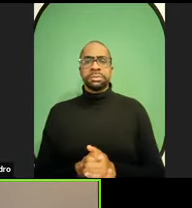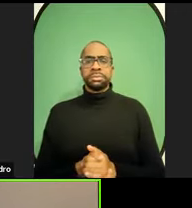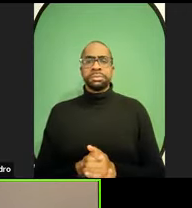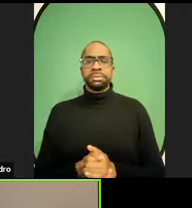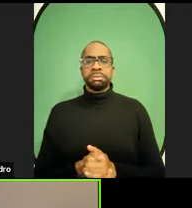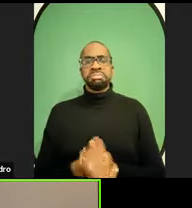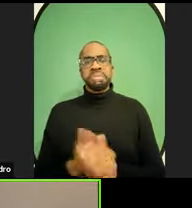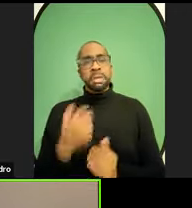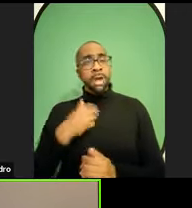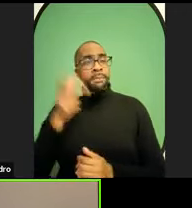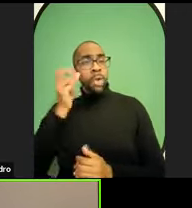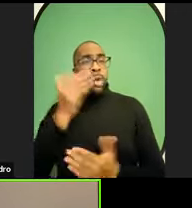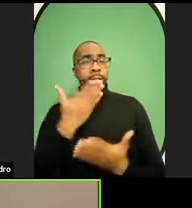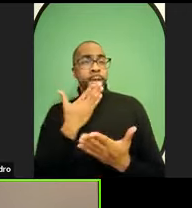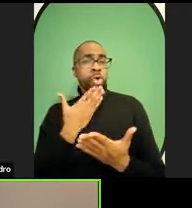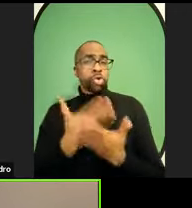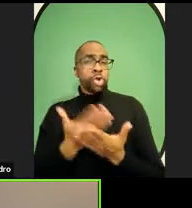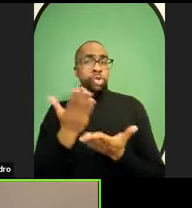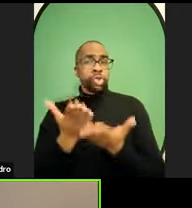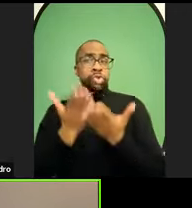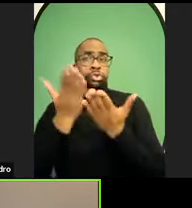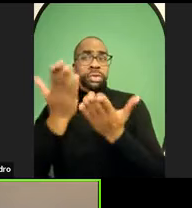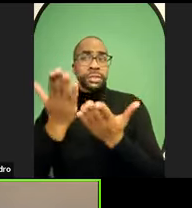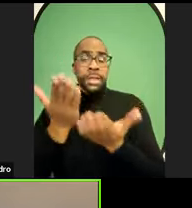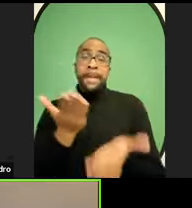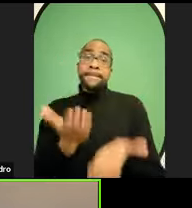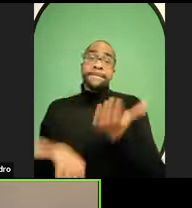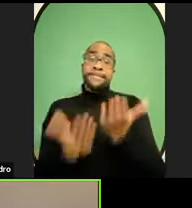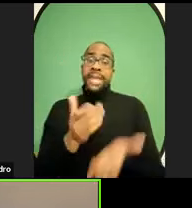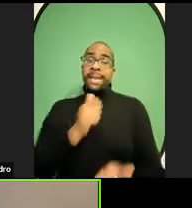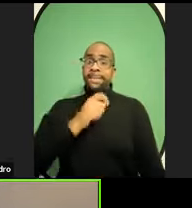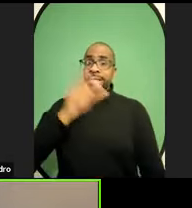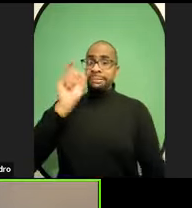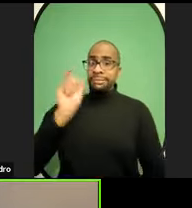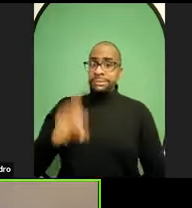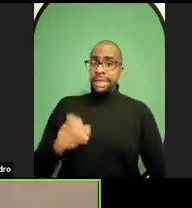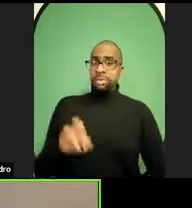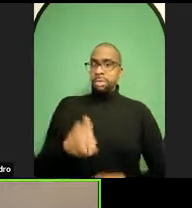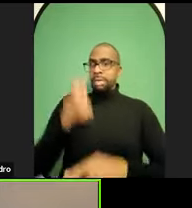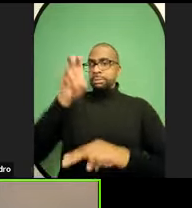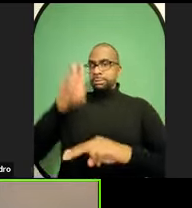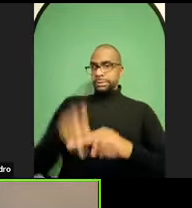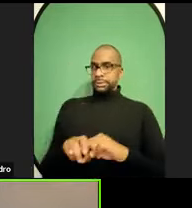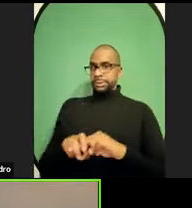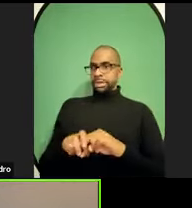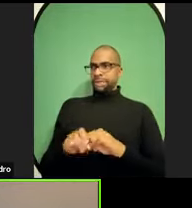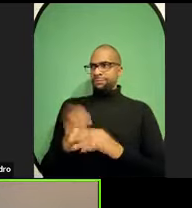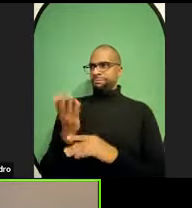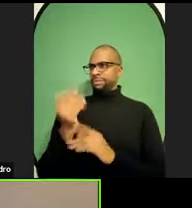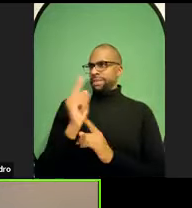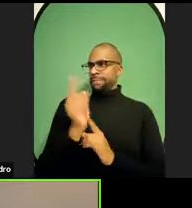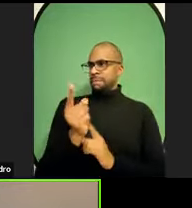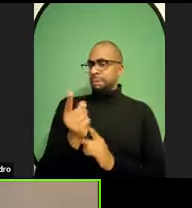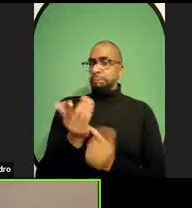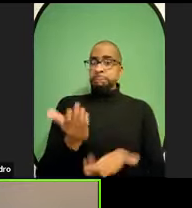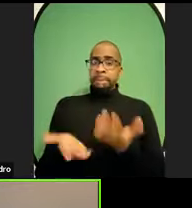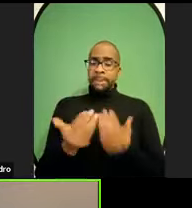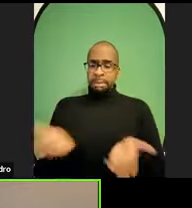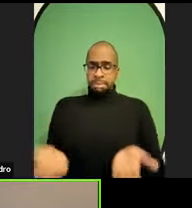Some I've heard some brilliant suggestion, some of them are like. ke, maybe instead of saying ke, maybe instead of sitting for 15 minutes after the vaccine, you can have an accommodation